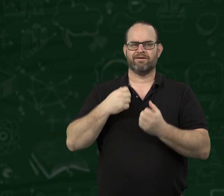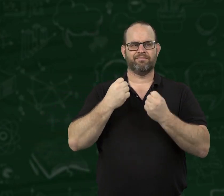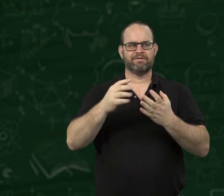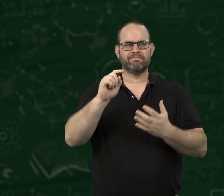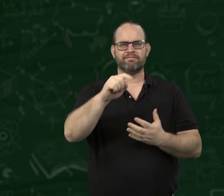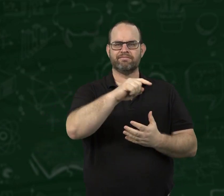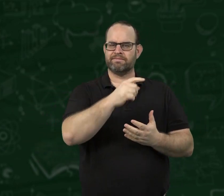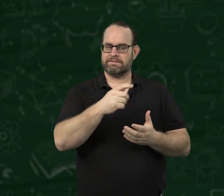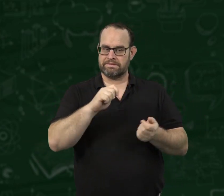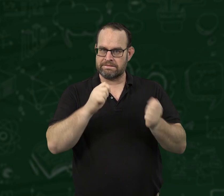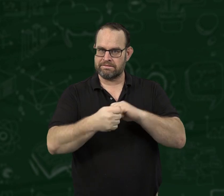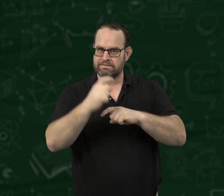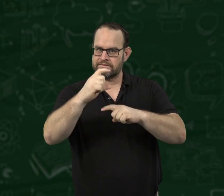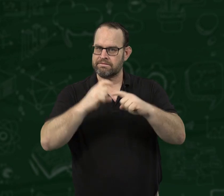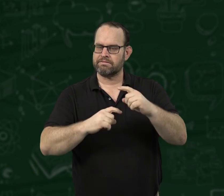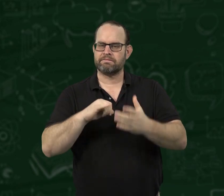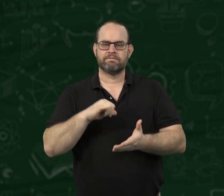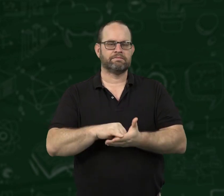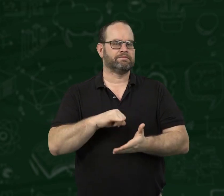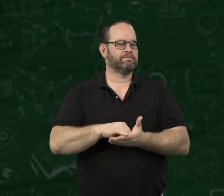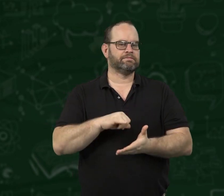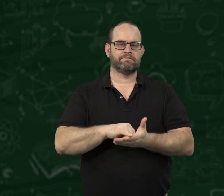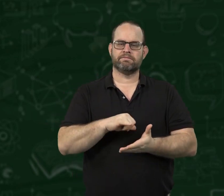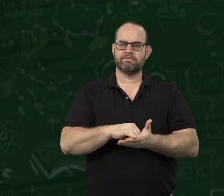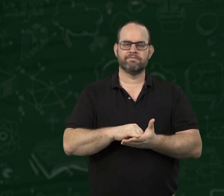There are several numbers that cannot be represented as fractions.